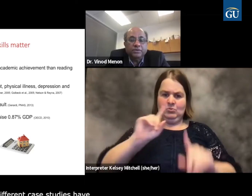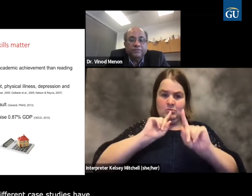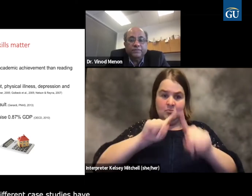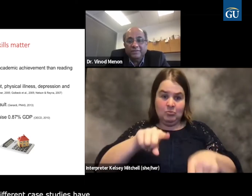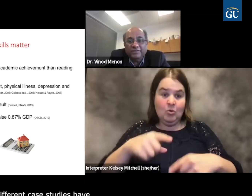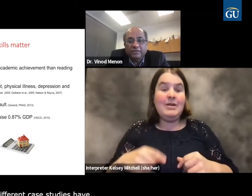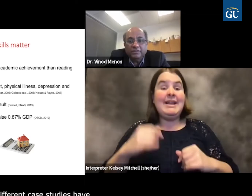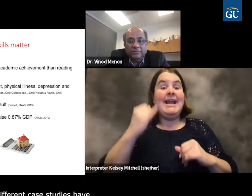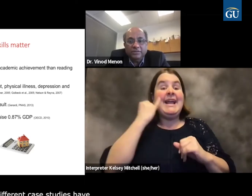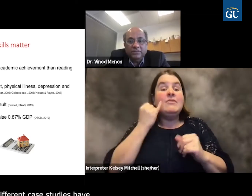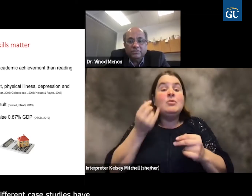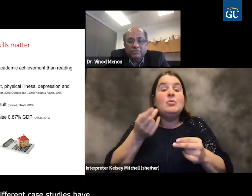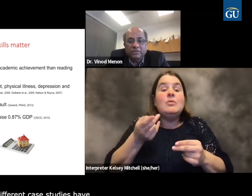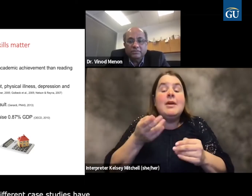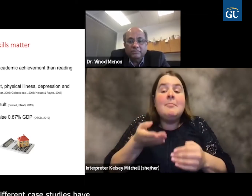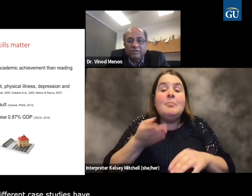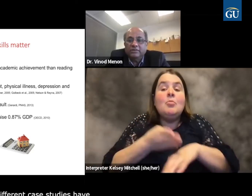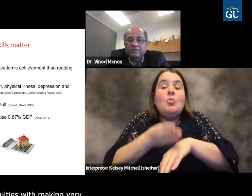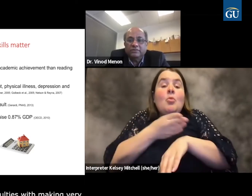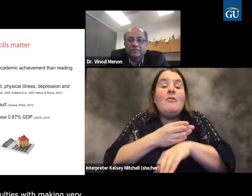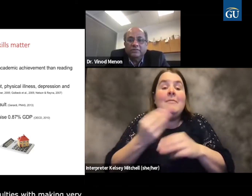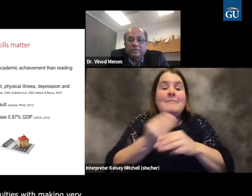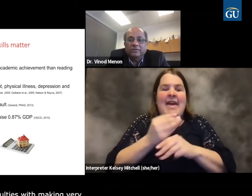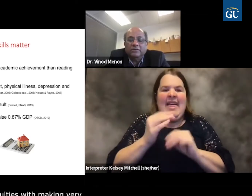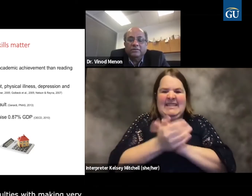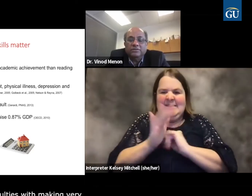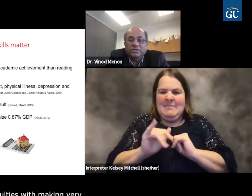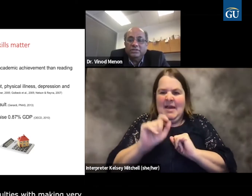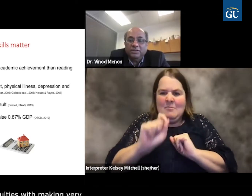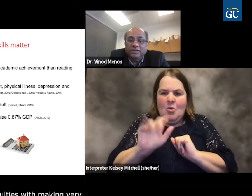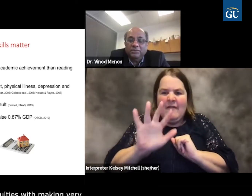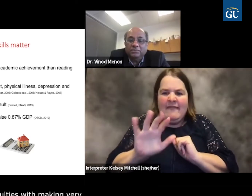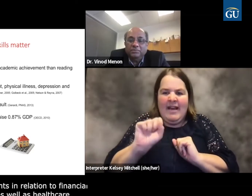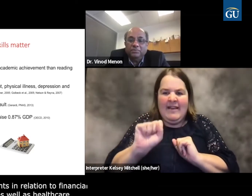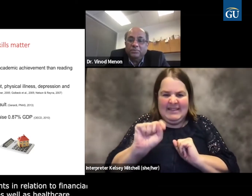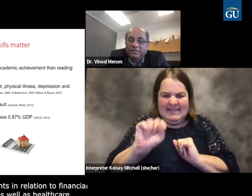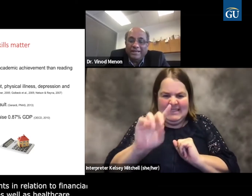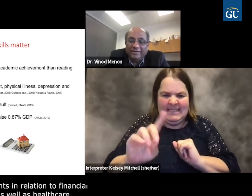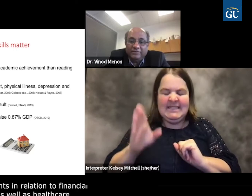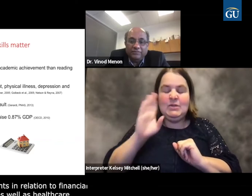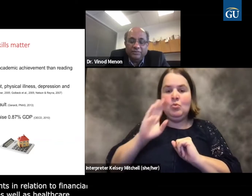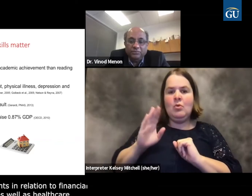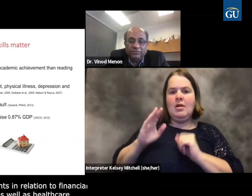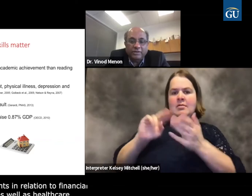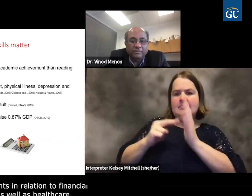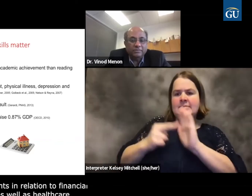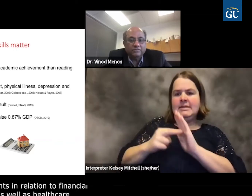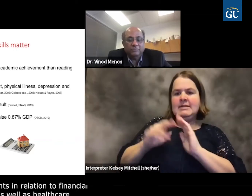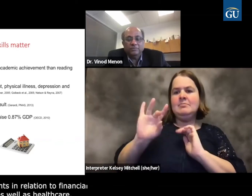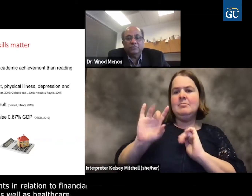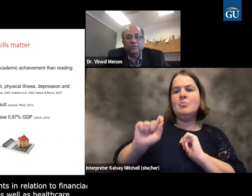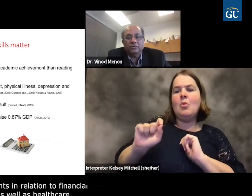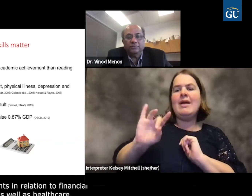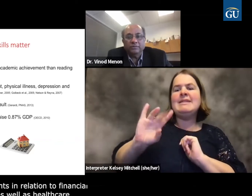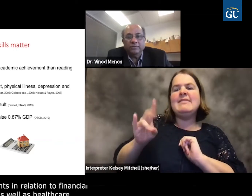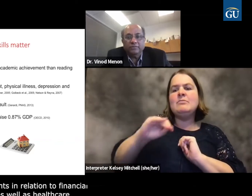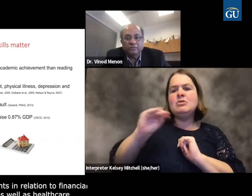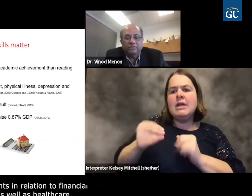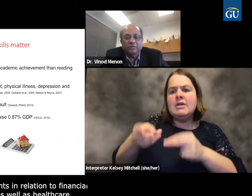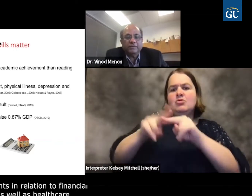skills by just 0.5 standard deviation can raise